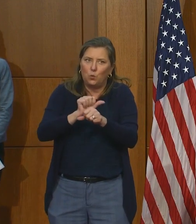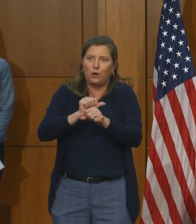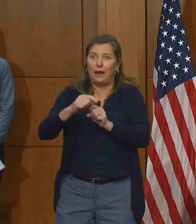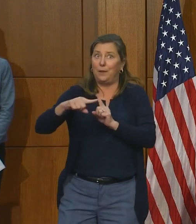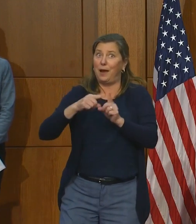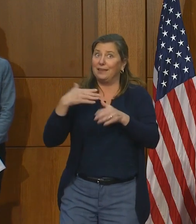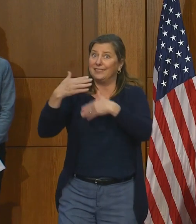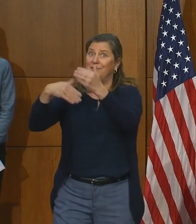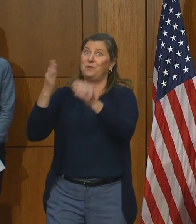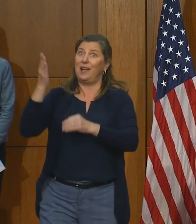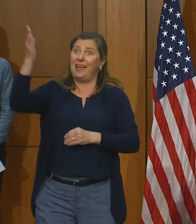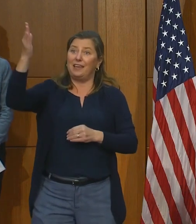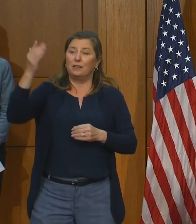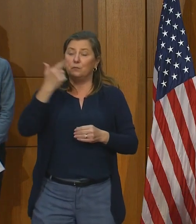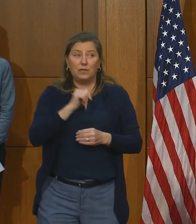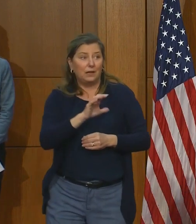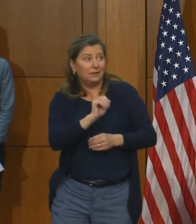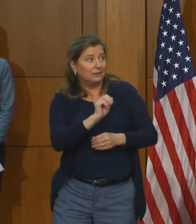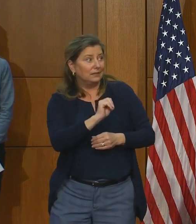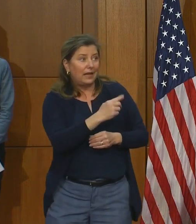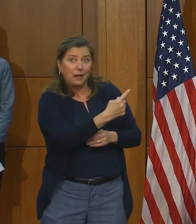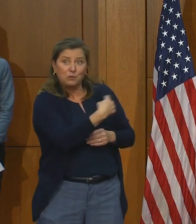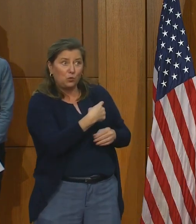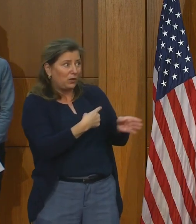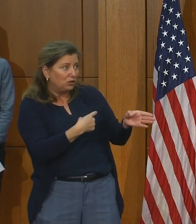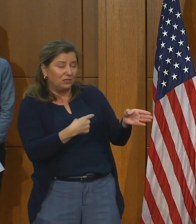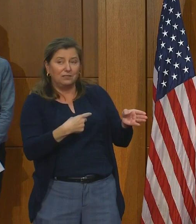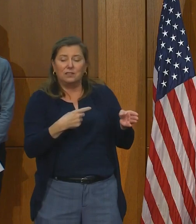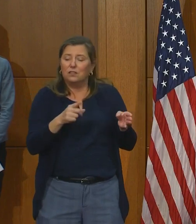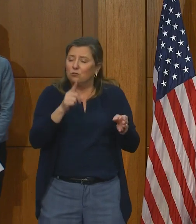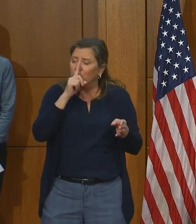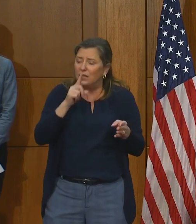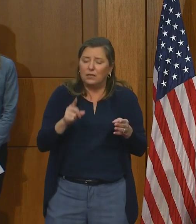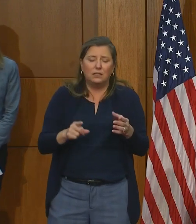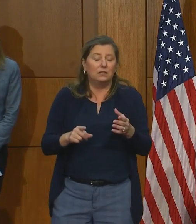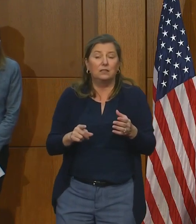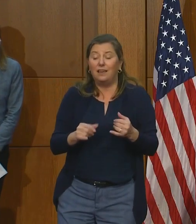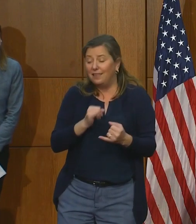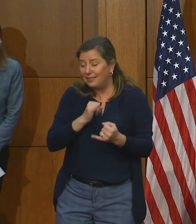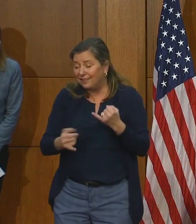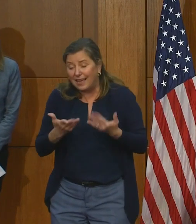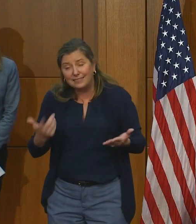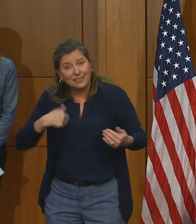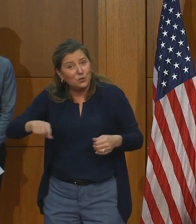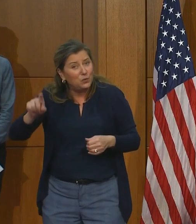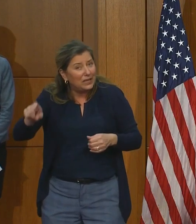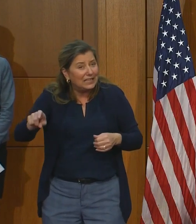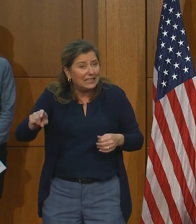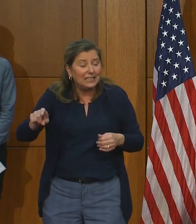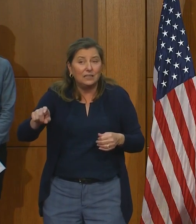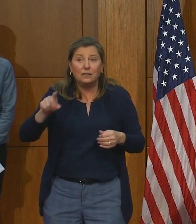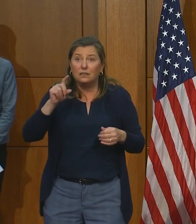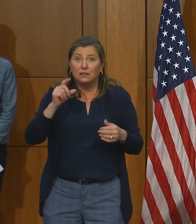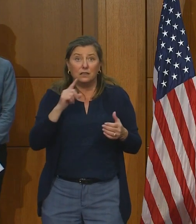AND WE HAVE TO GO WORKING TO MAKE SURE. OF THAT WE CONTINUE